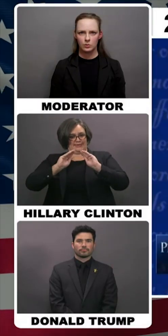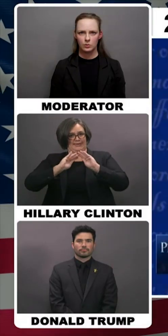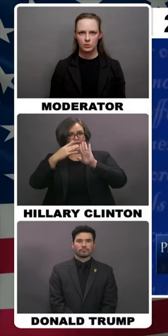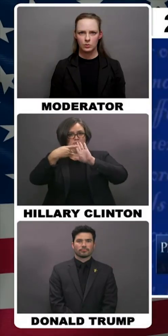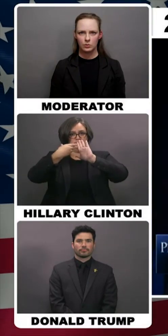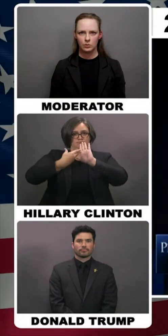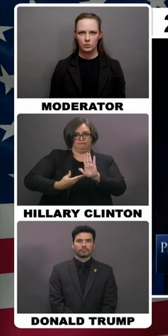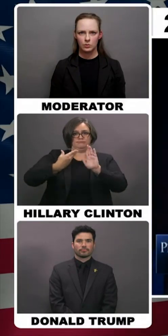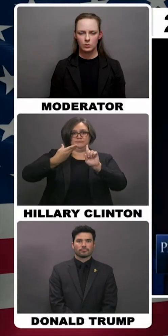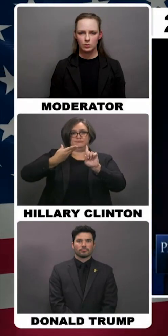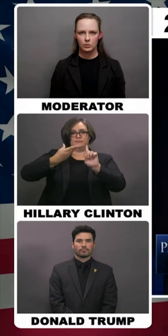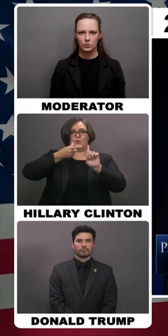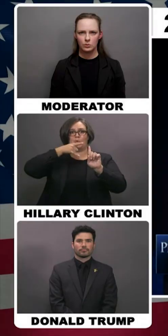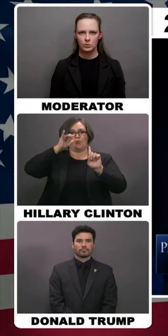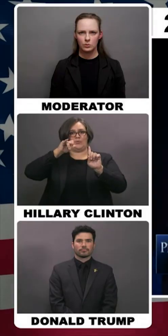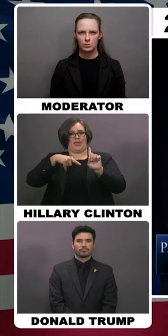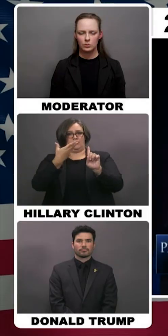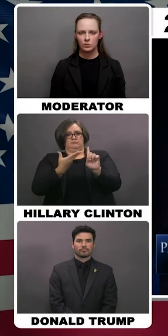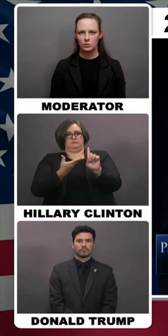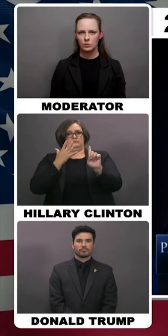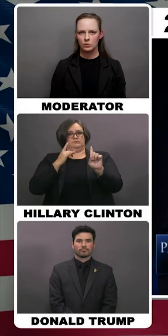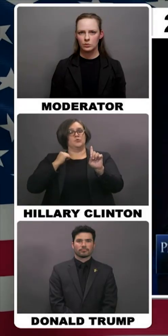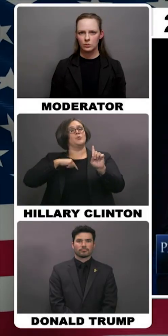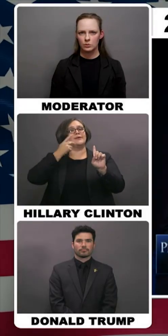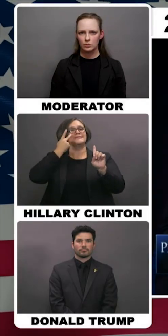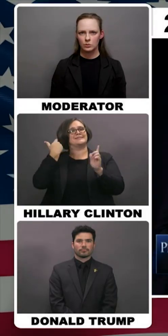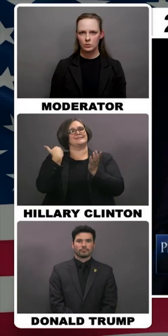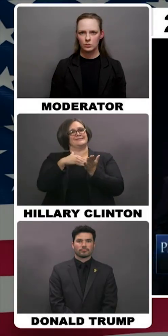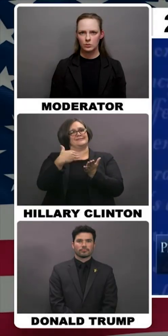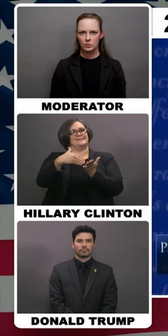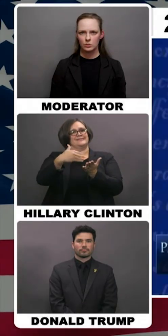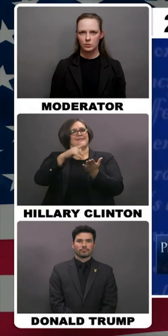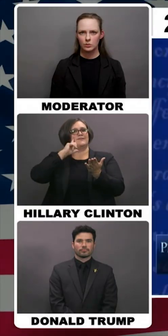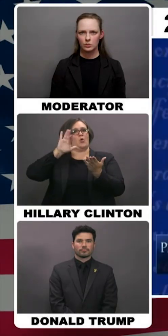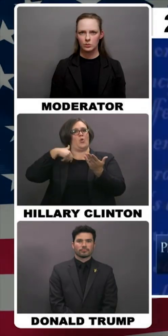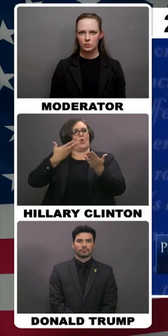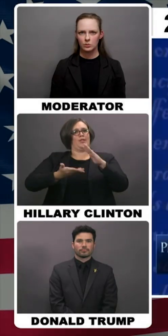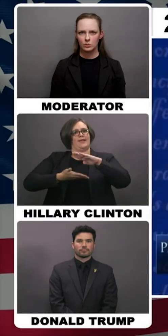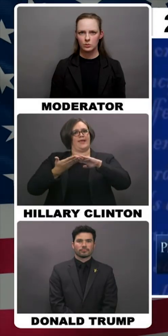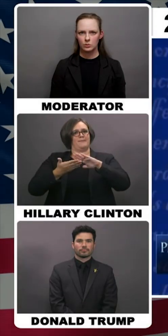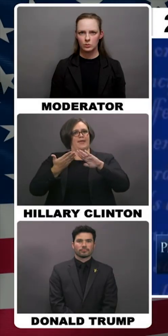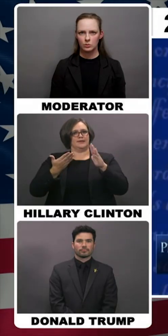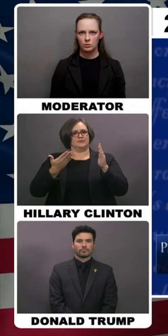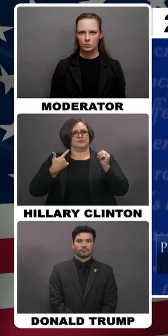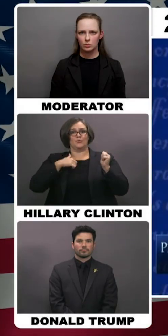because we've seen this throughout the campaign. We have seen him insult women.